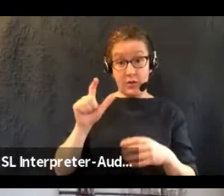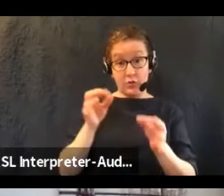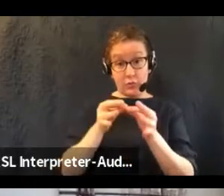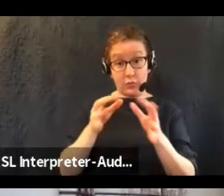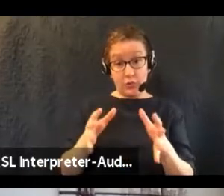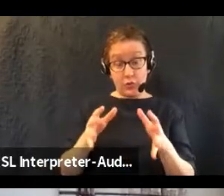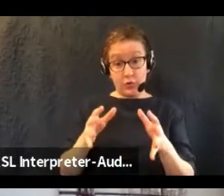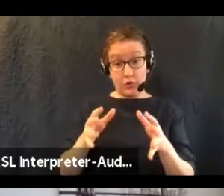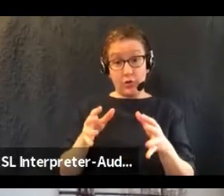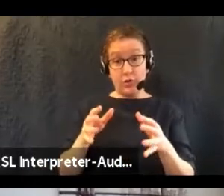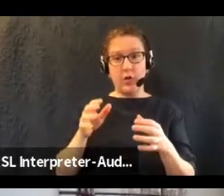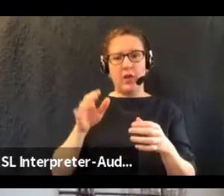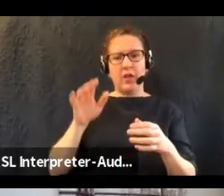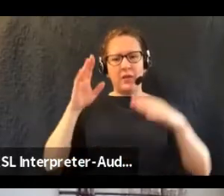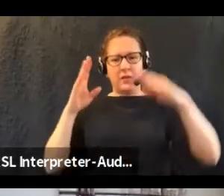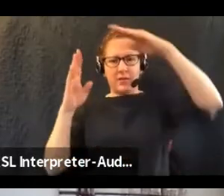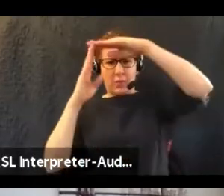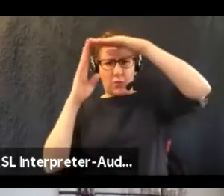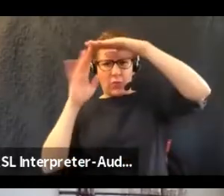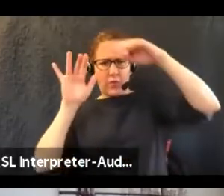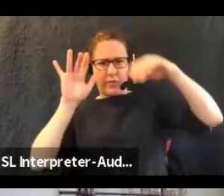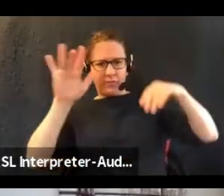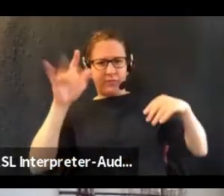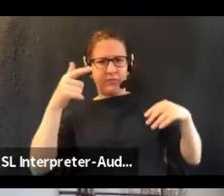go to the top right corner and hit "gallery view."